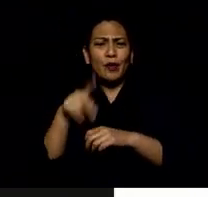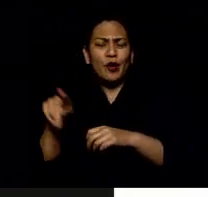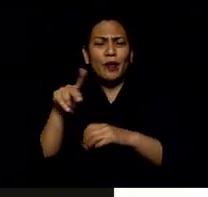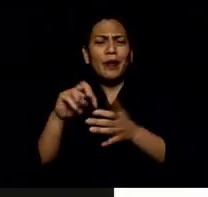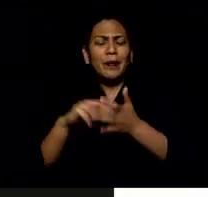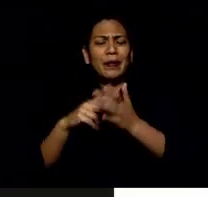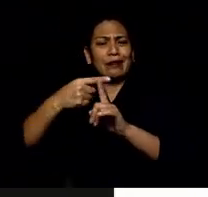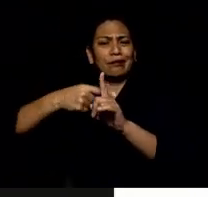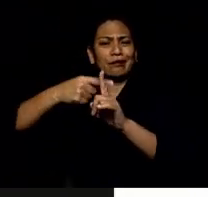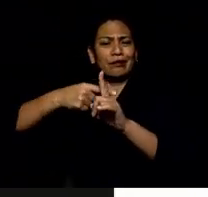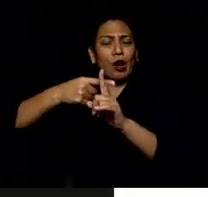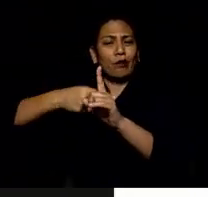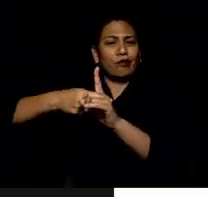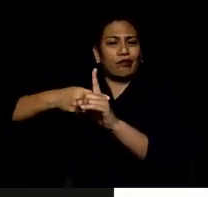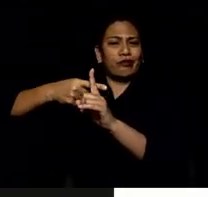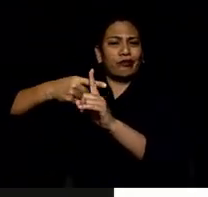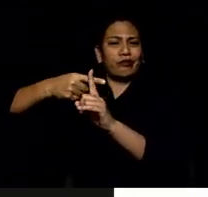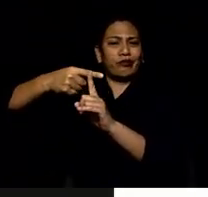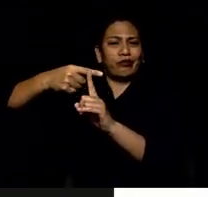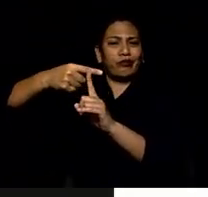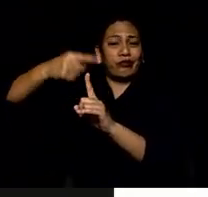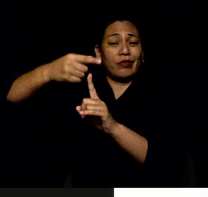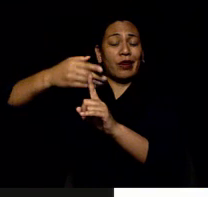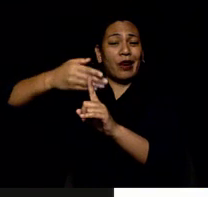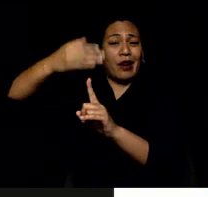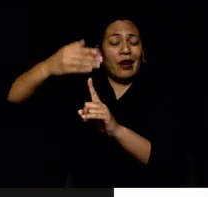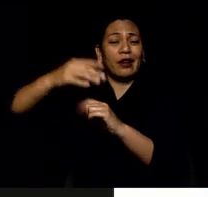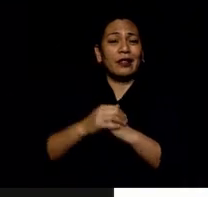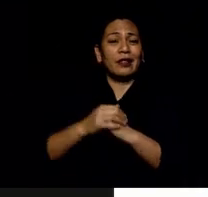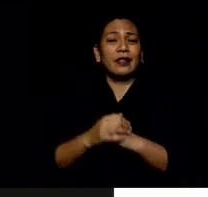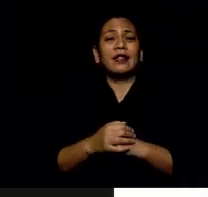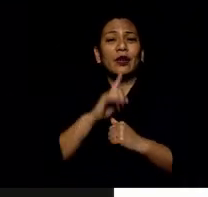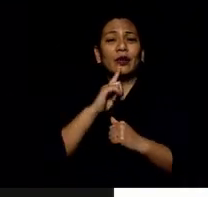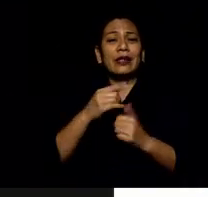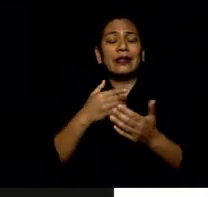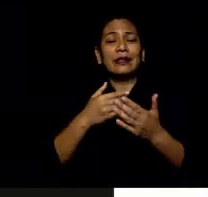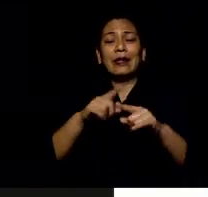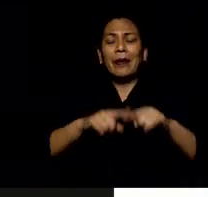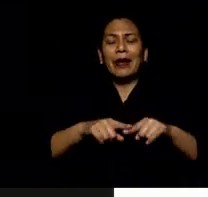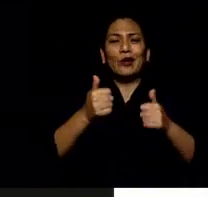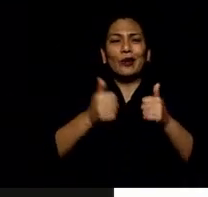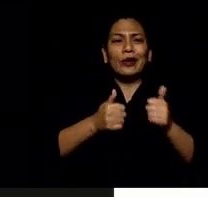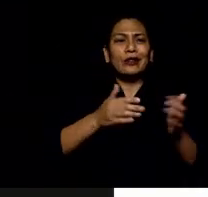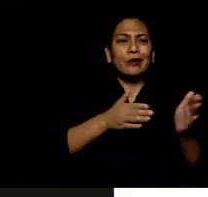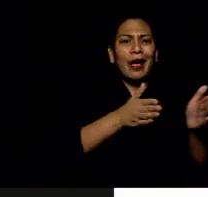And depending on which pathway humanity chooses, we either end up hotter than